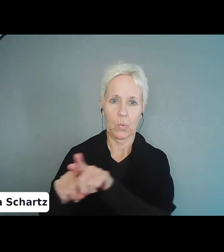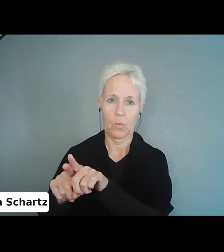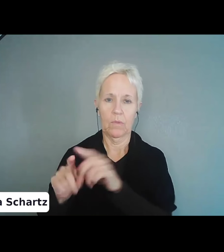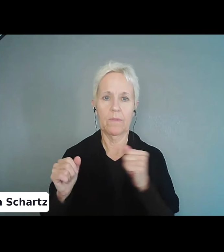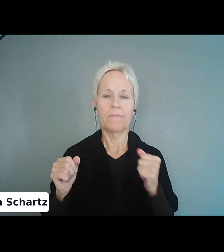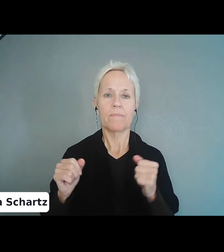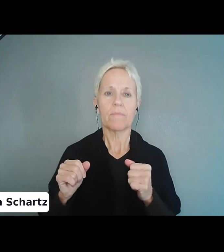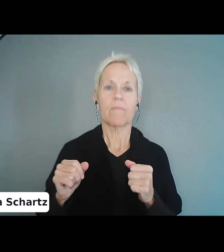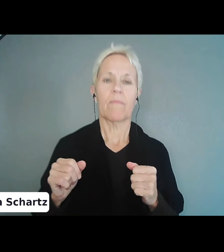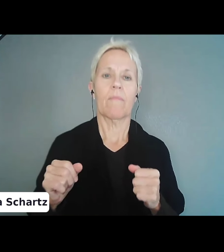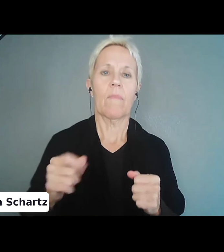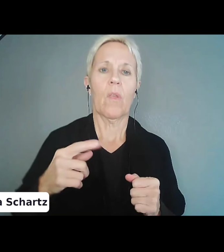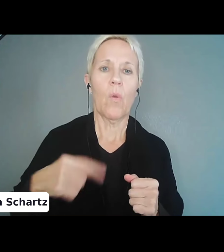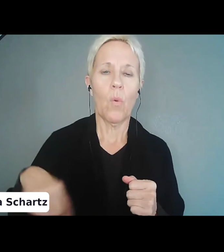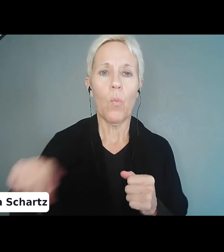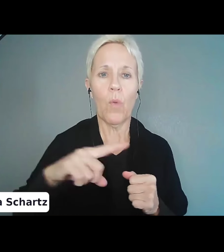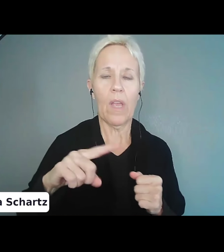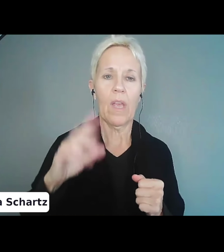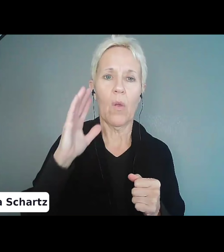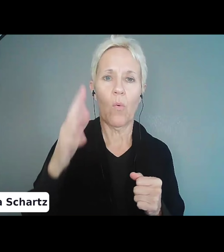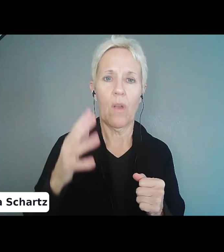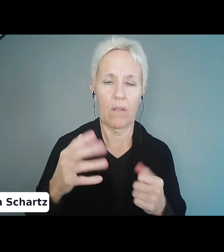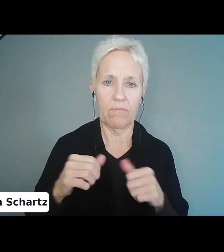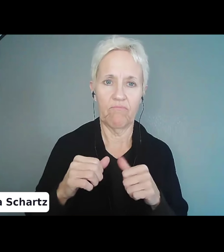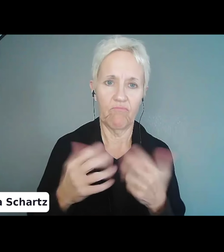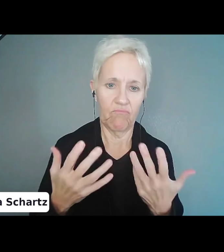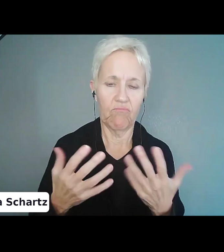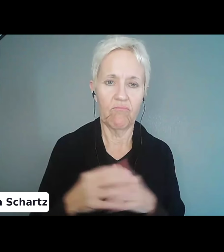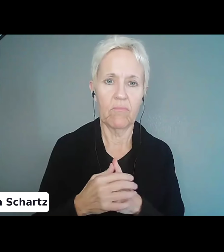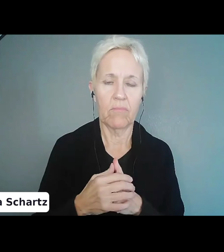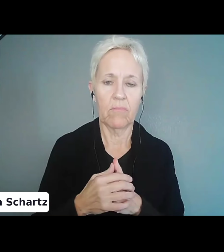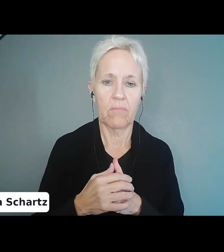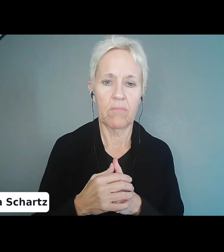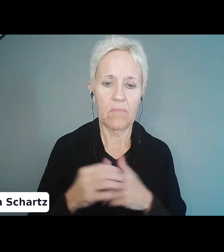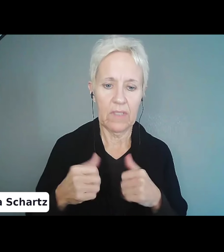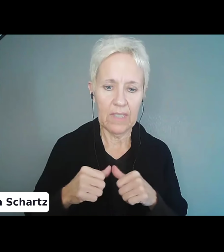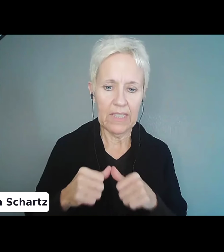We're also having a bit of technical difficulties here.